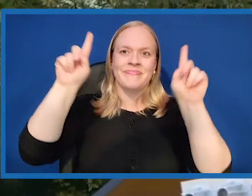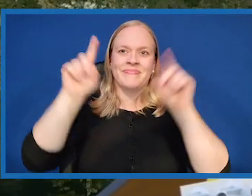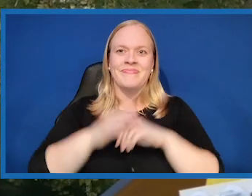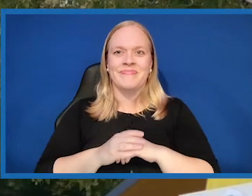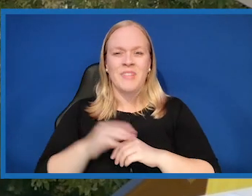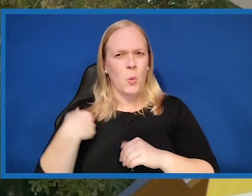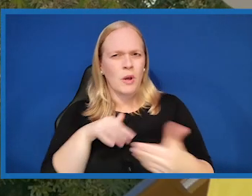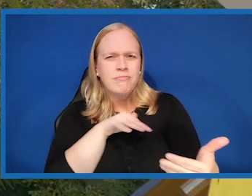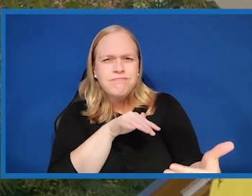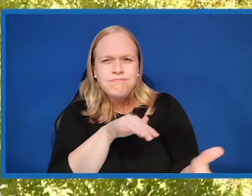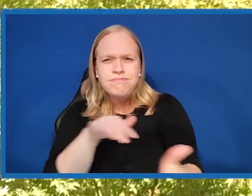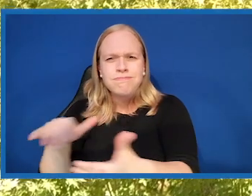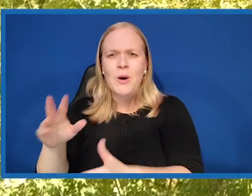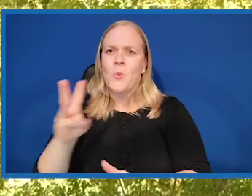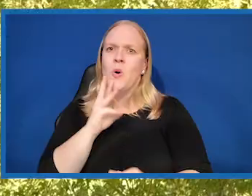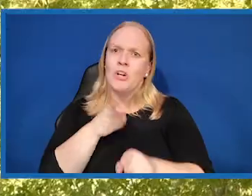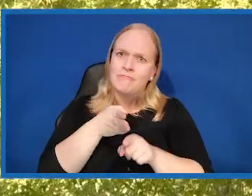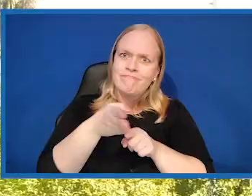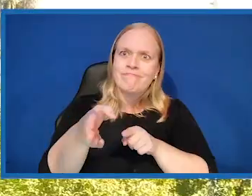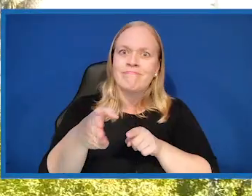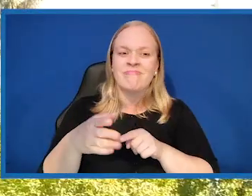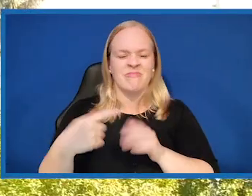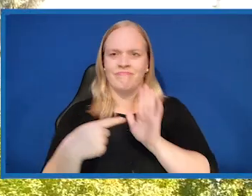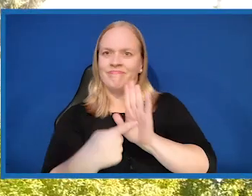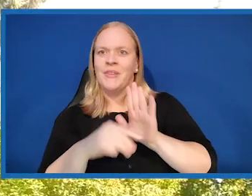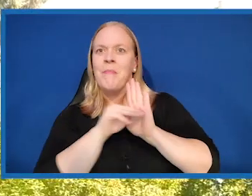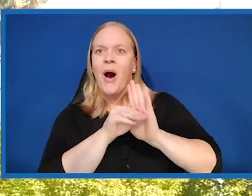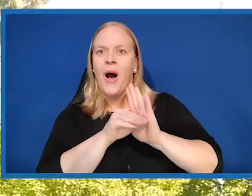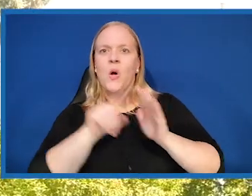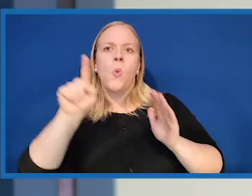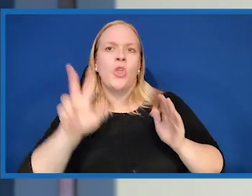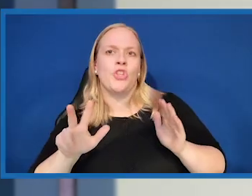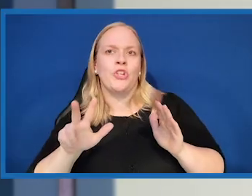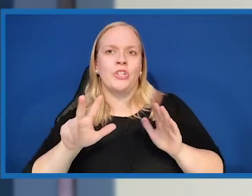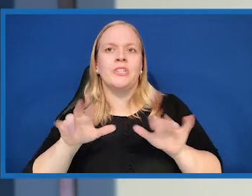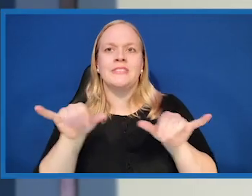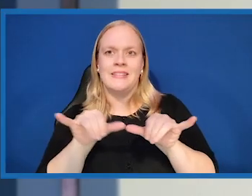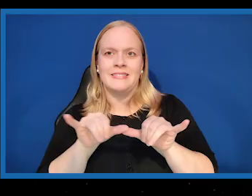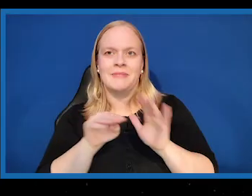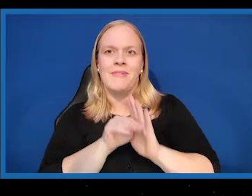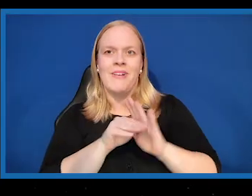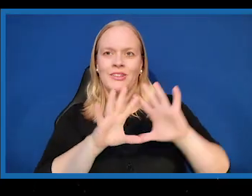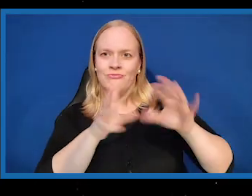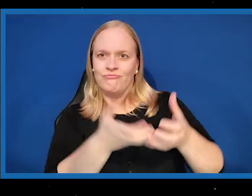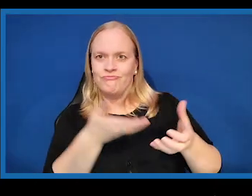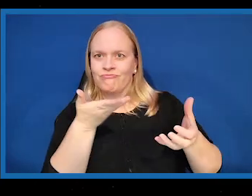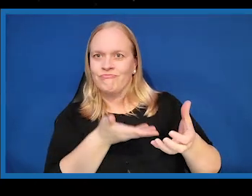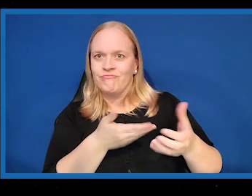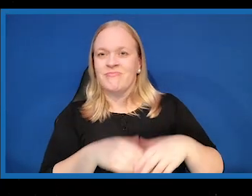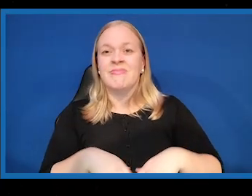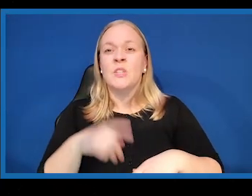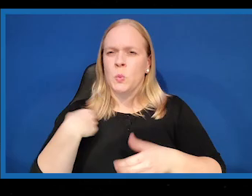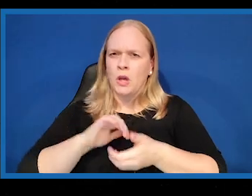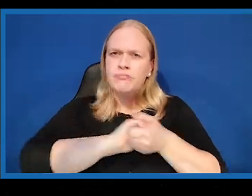A ONE THIRD SCALE MODEL OF THE SENTINEL-6 SATELLITE. SENTINEL-6 IS A COLLABORATION WITH NASA, NOAA,